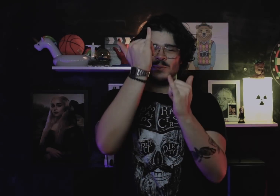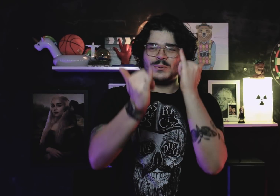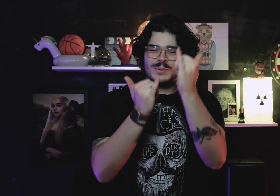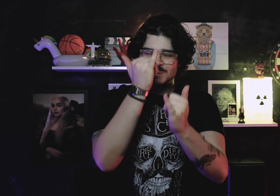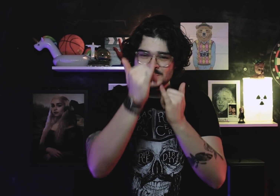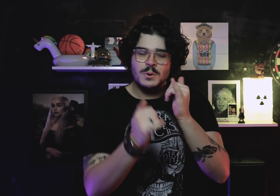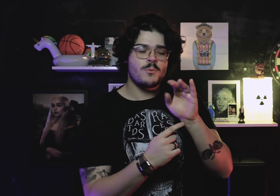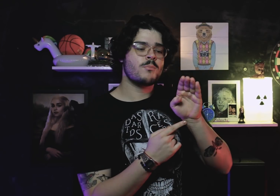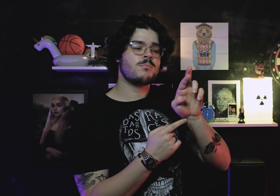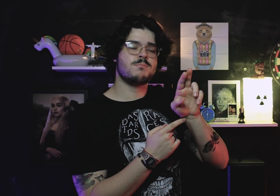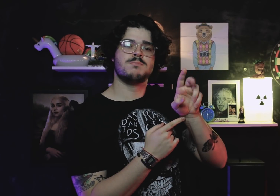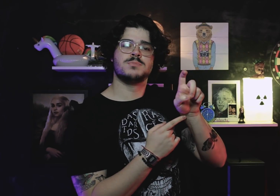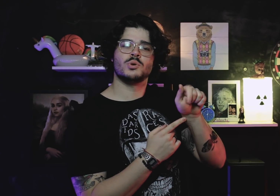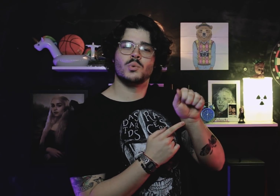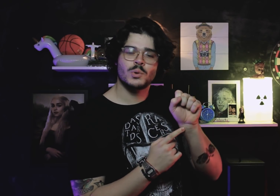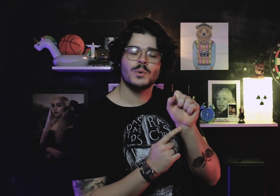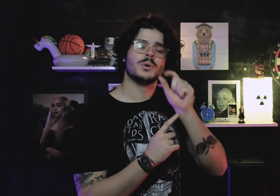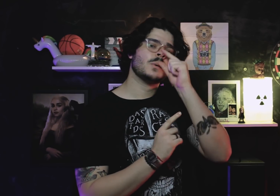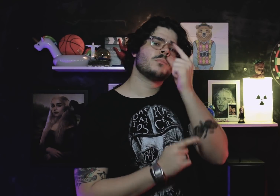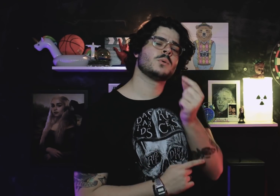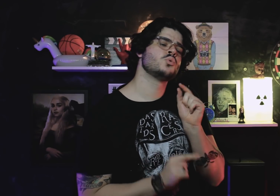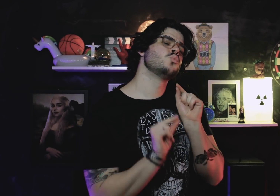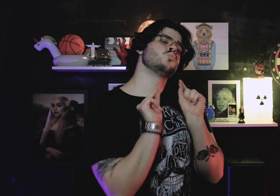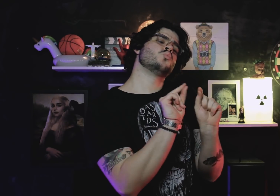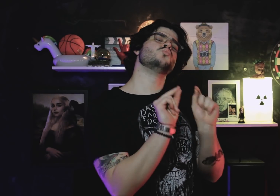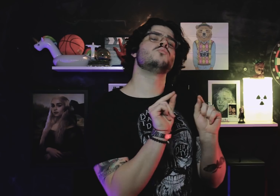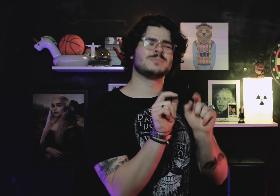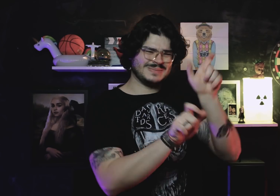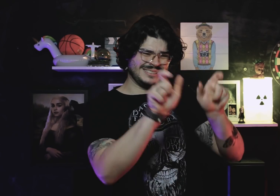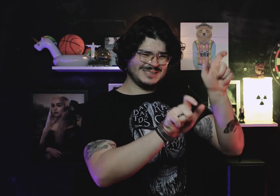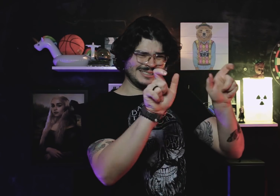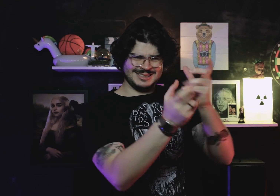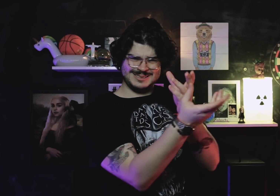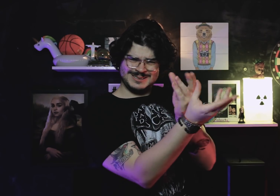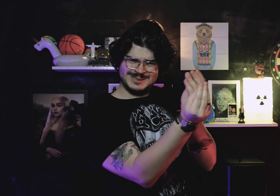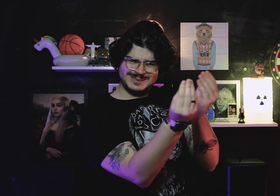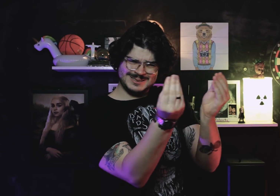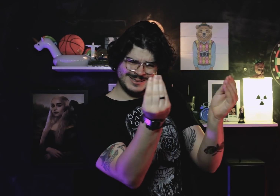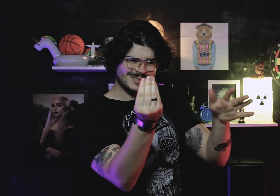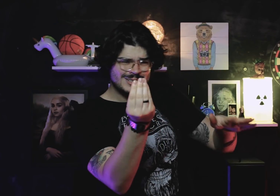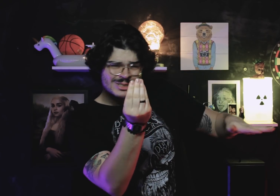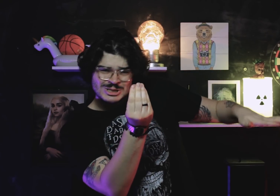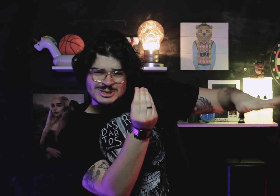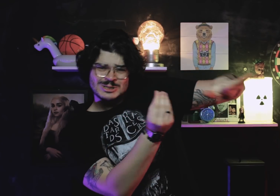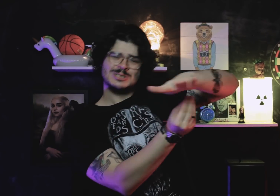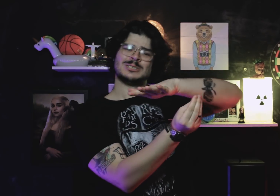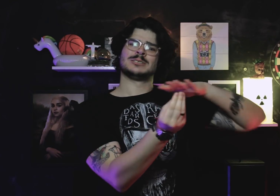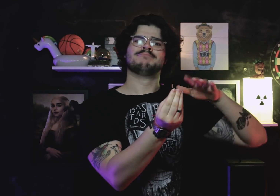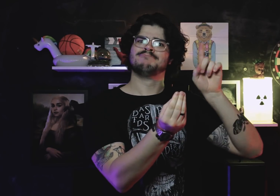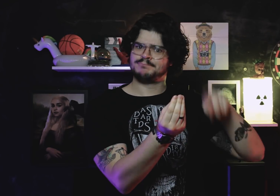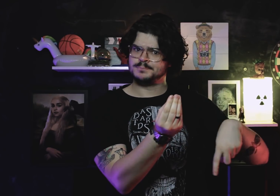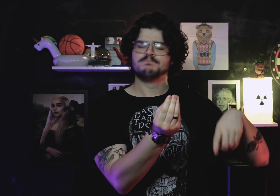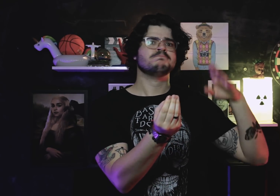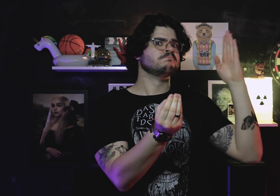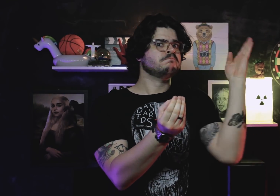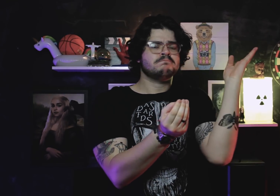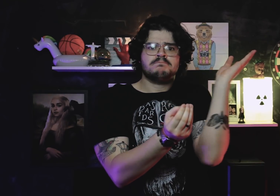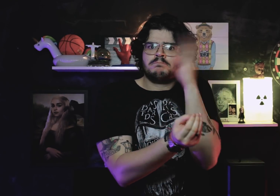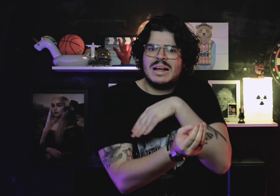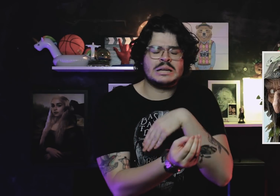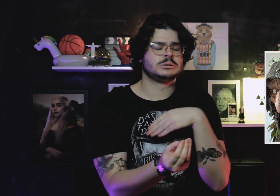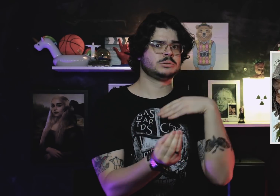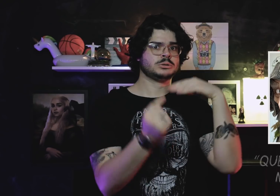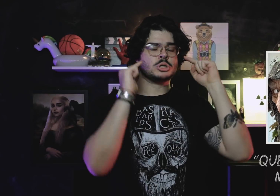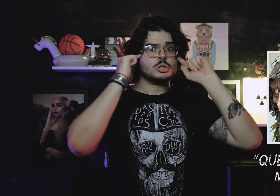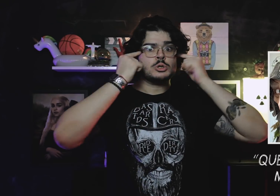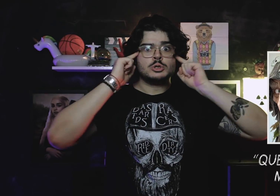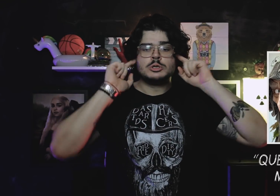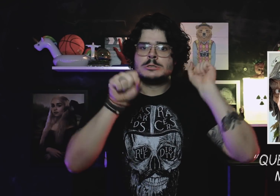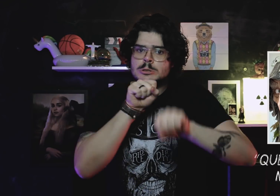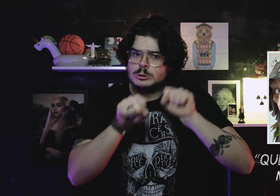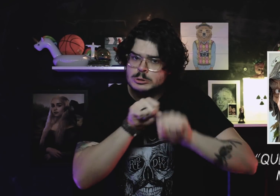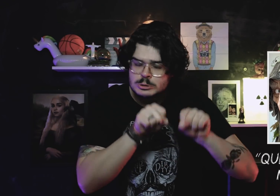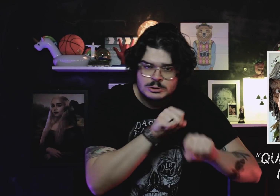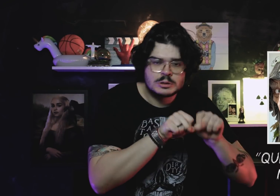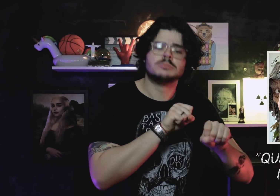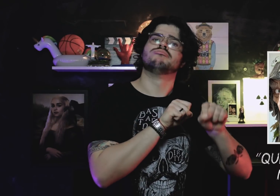They said that witches are evil and psychopaths, they